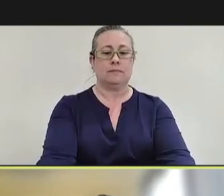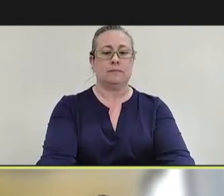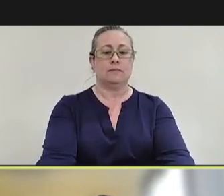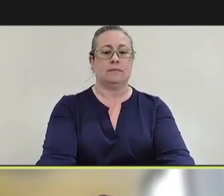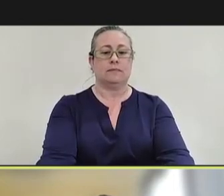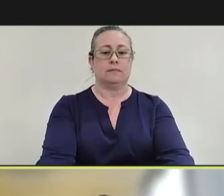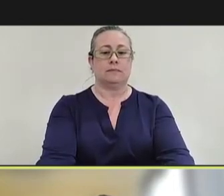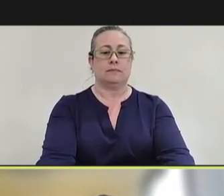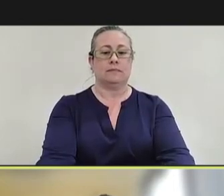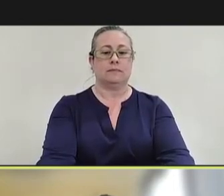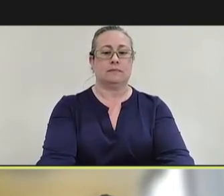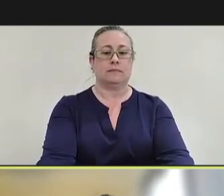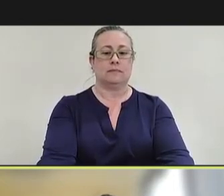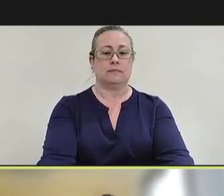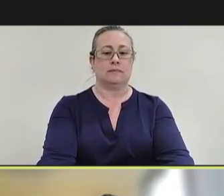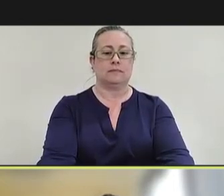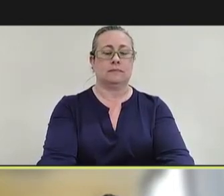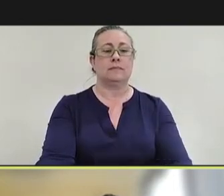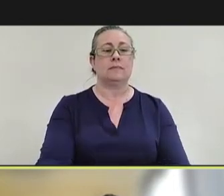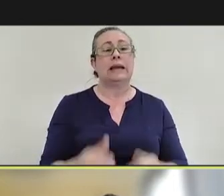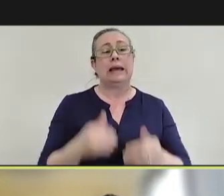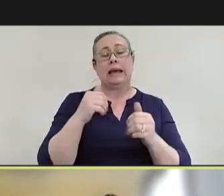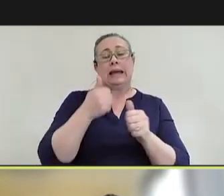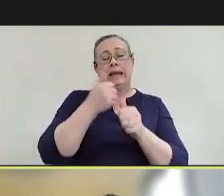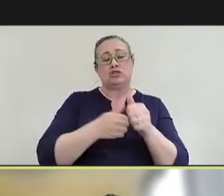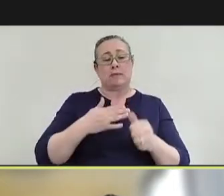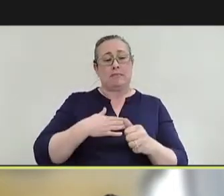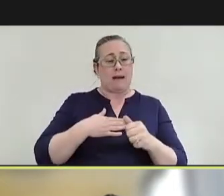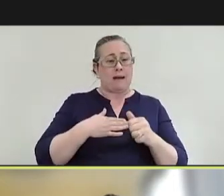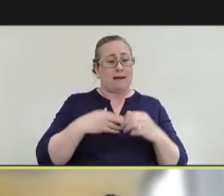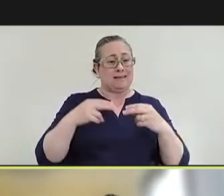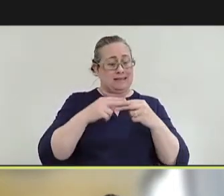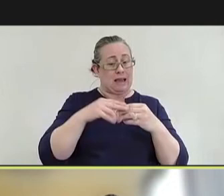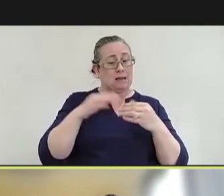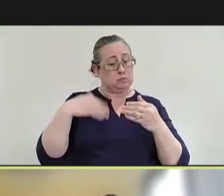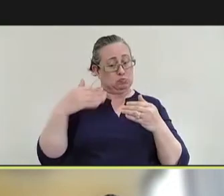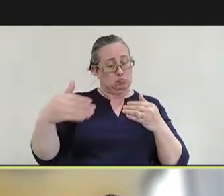So each of my subsequent slides about the vaccines, the individual vaccines,